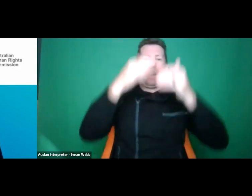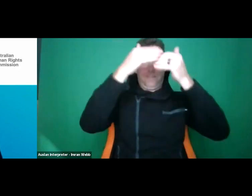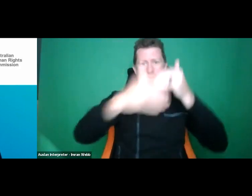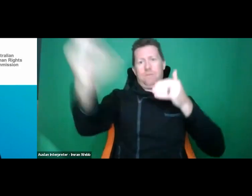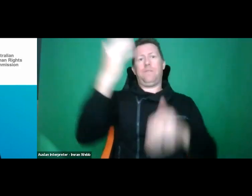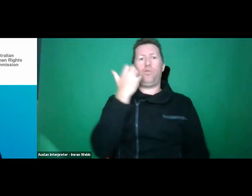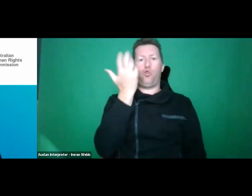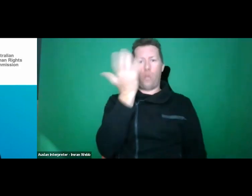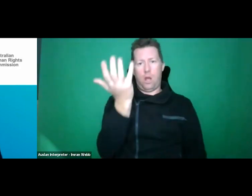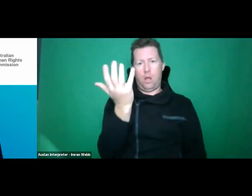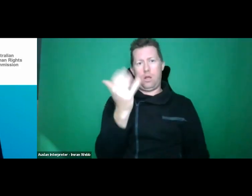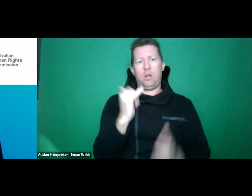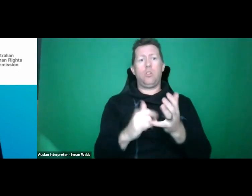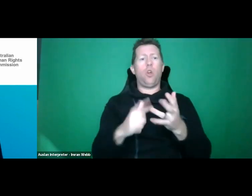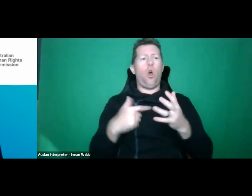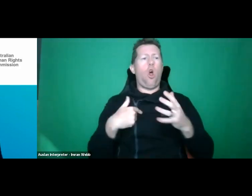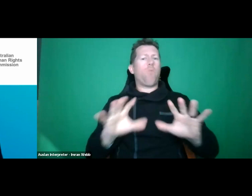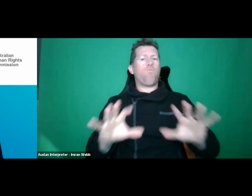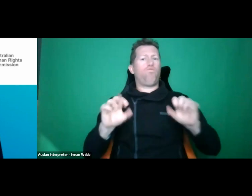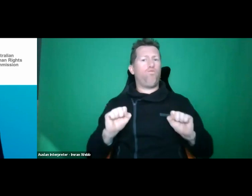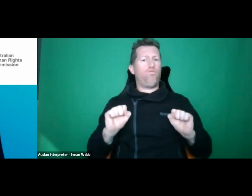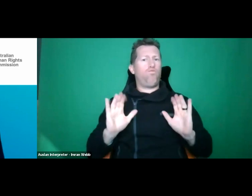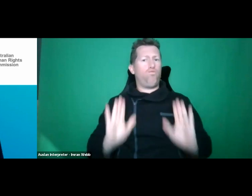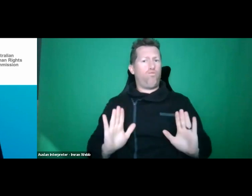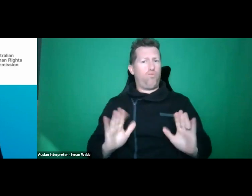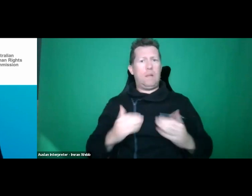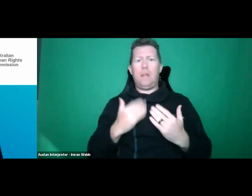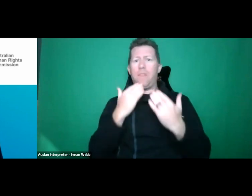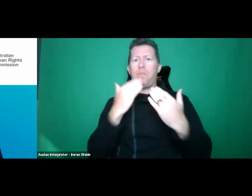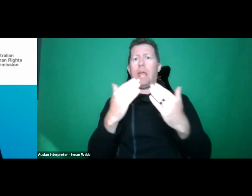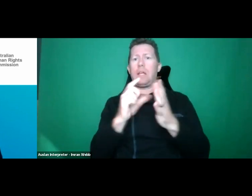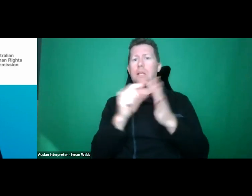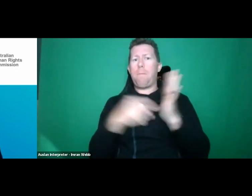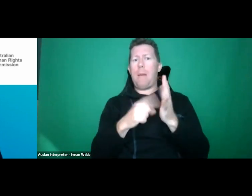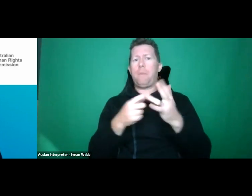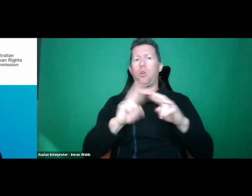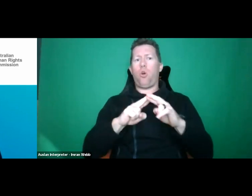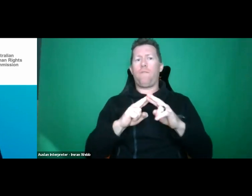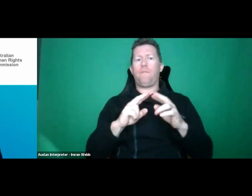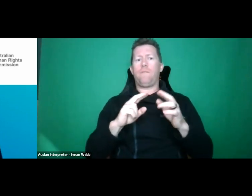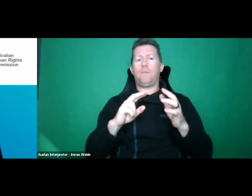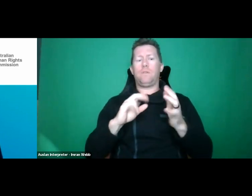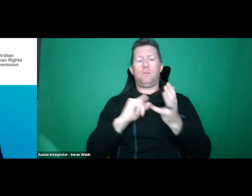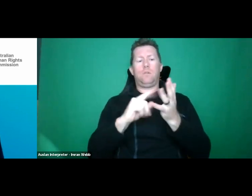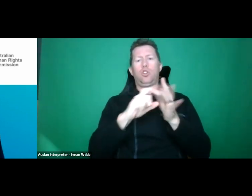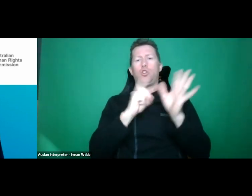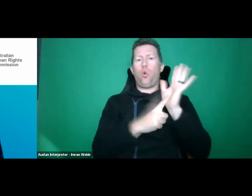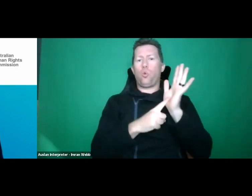So I might leave it there and thank the Department of Social Services for hosting today's event.